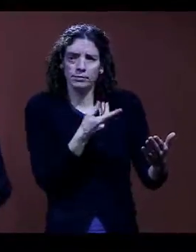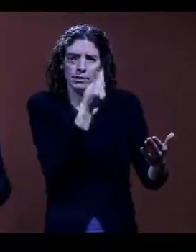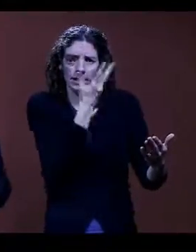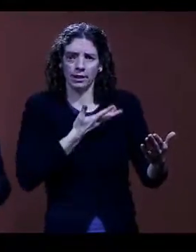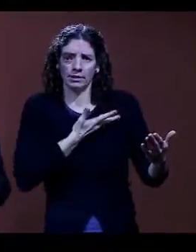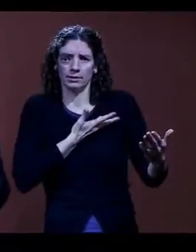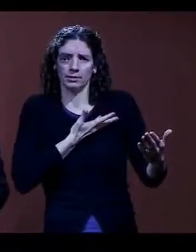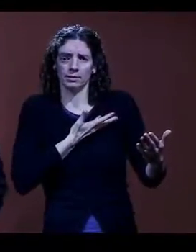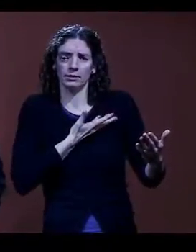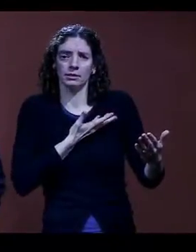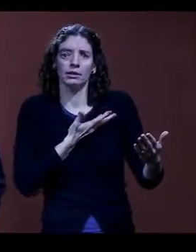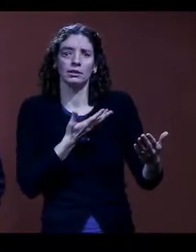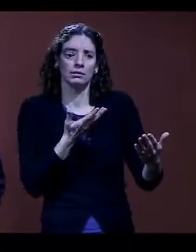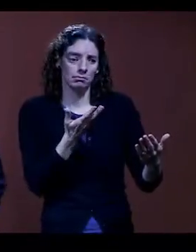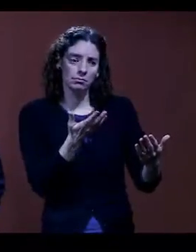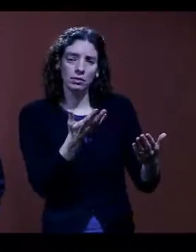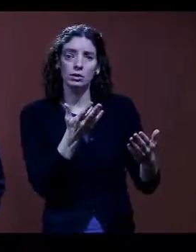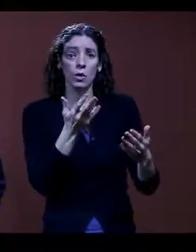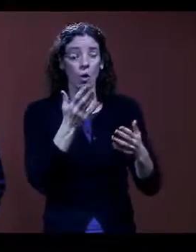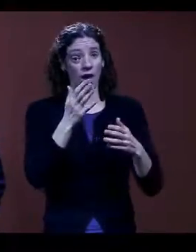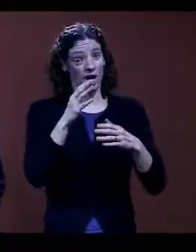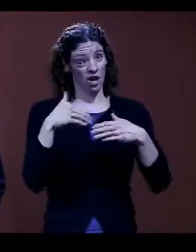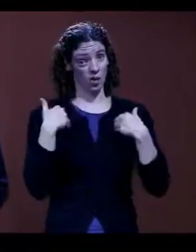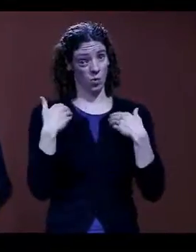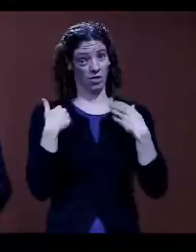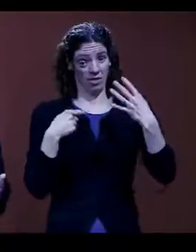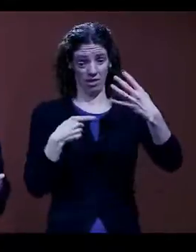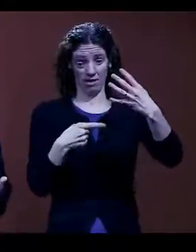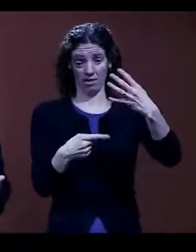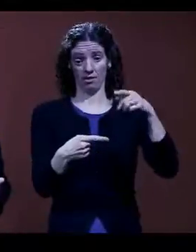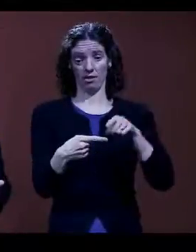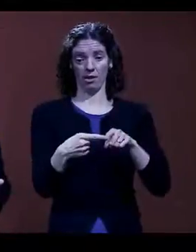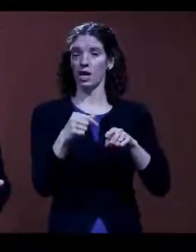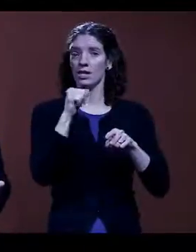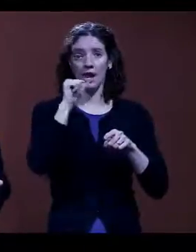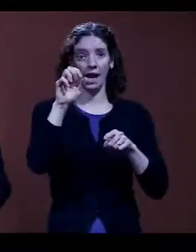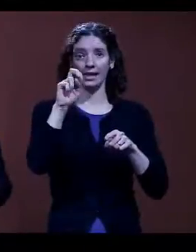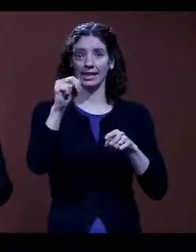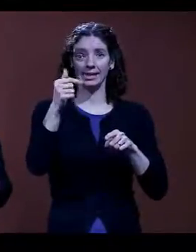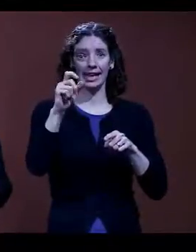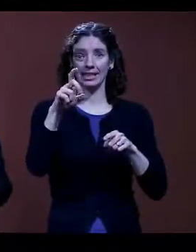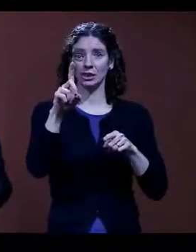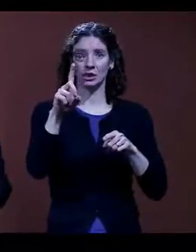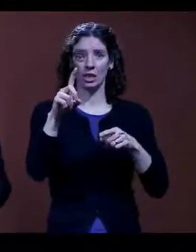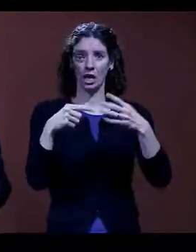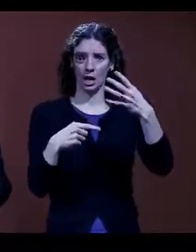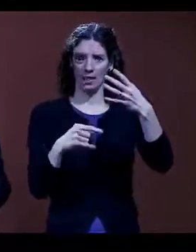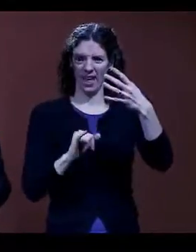Examining youth in that not-engaged category - Are they students really doing nothing or are they just not meeting the criteria